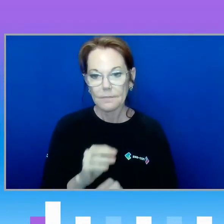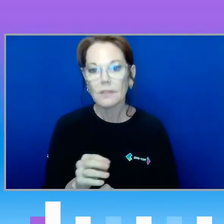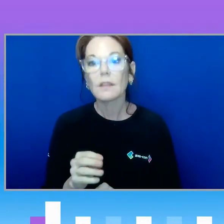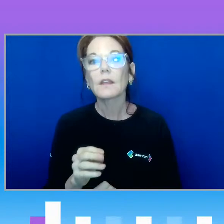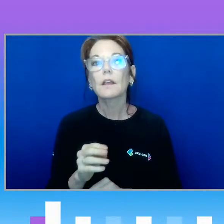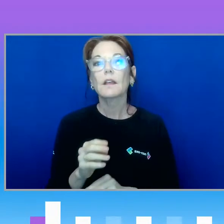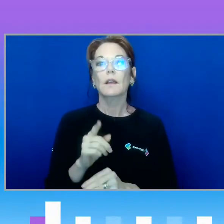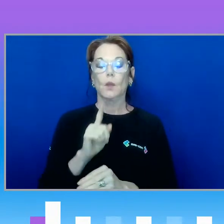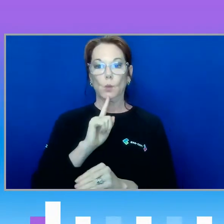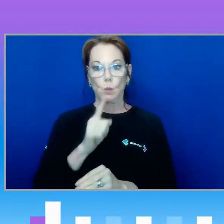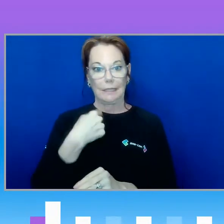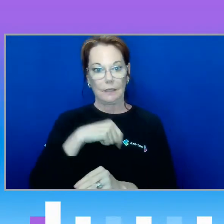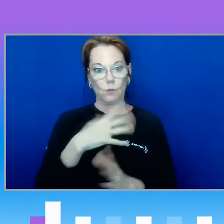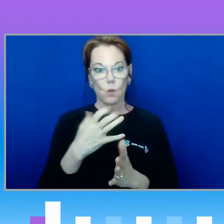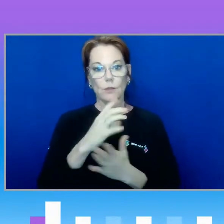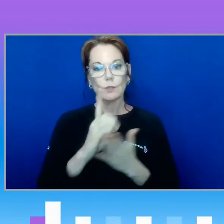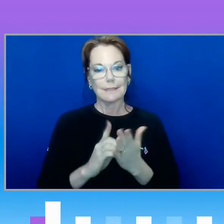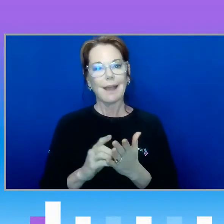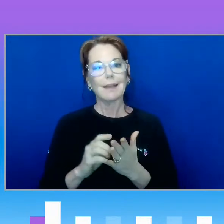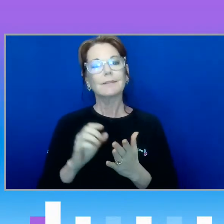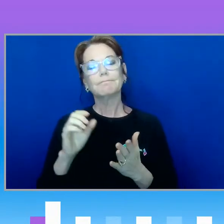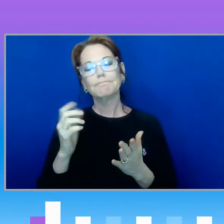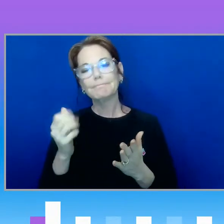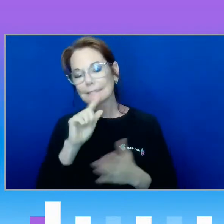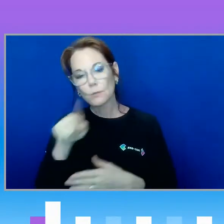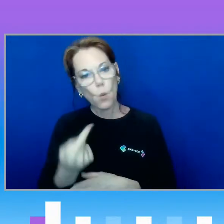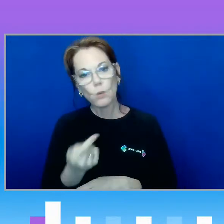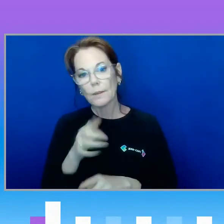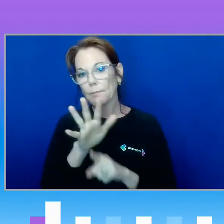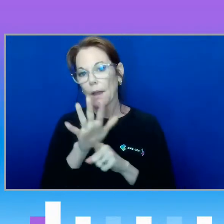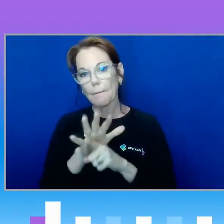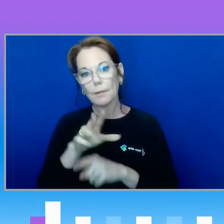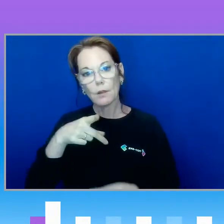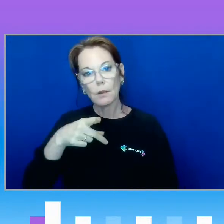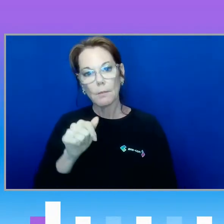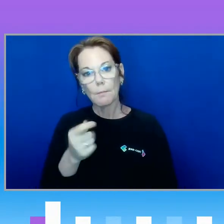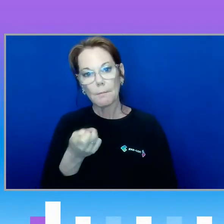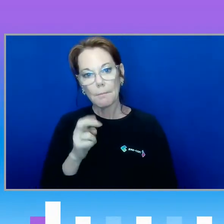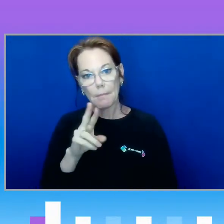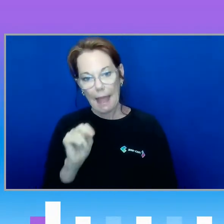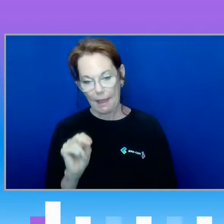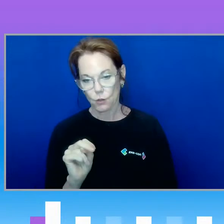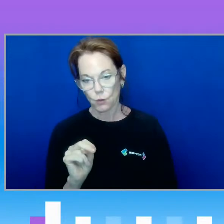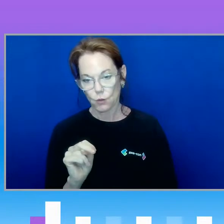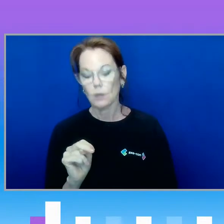Ideally we want to design not just popular patterns. We want to start to question. That doesn't mean we challenge